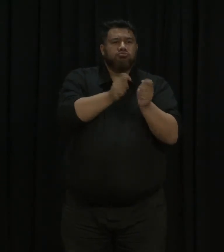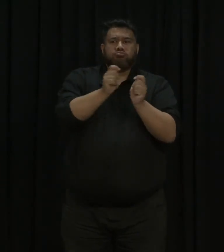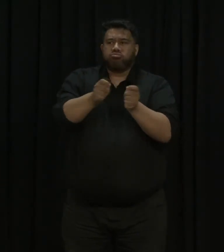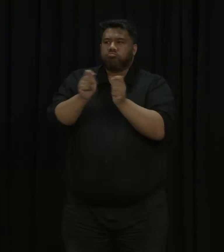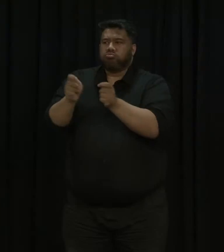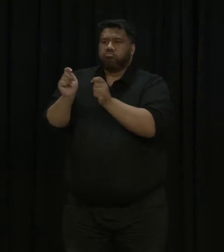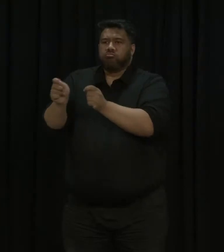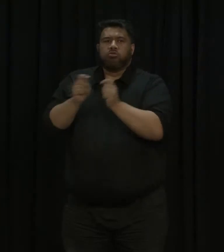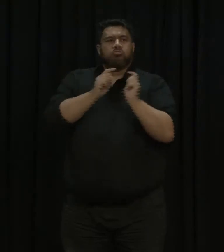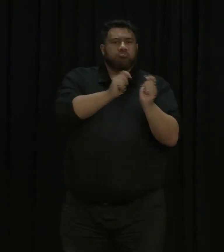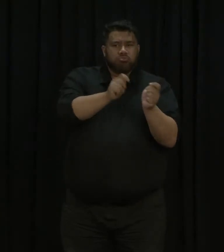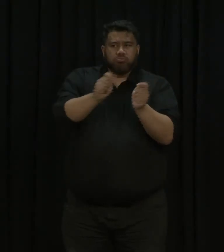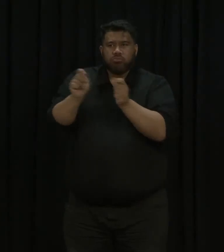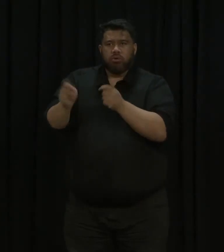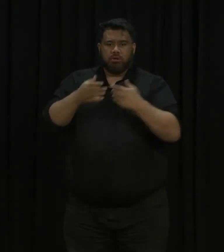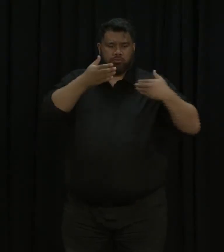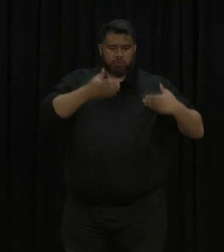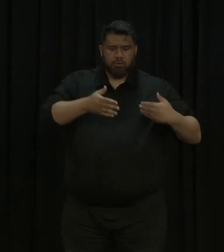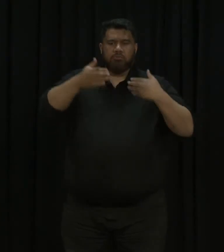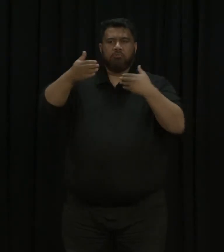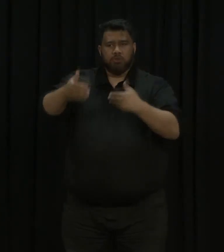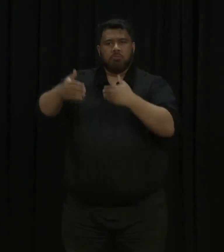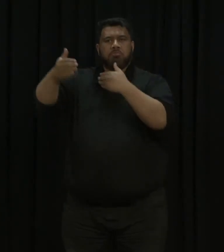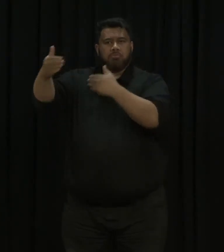We have a lot of capacity in the system is now, they